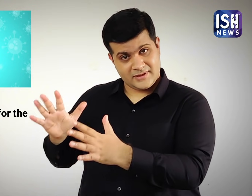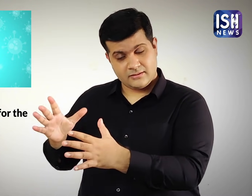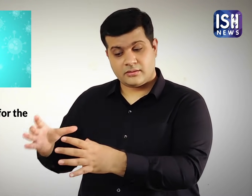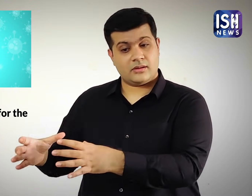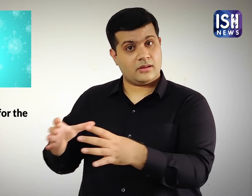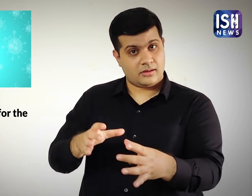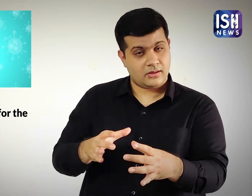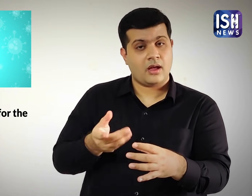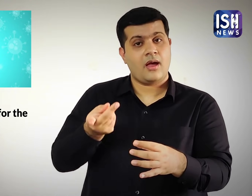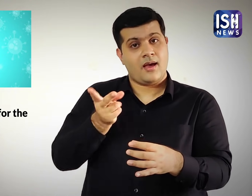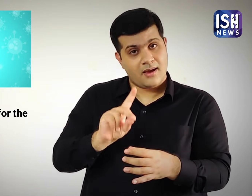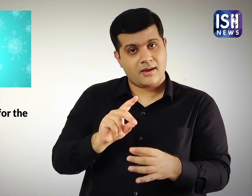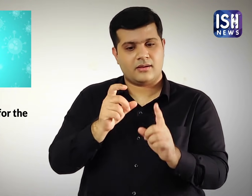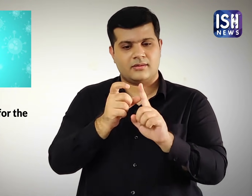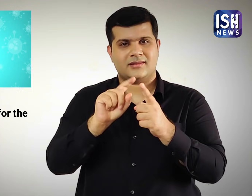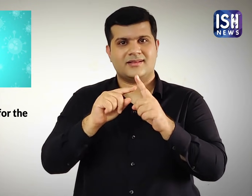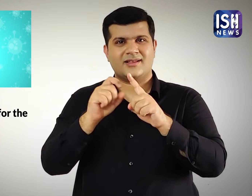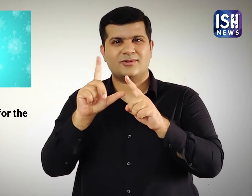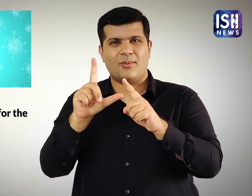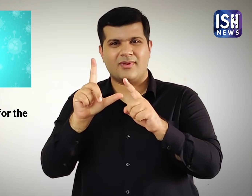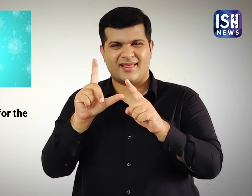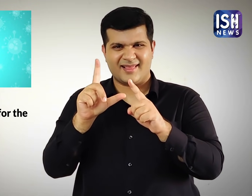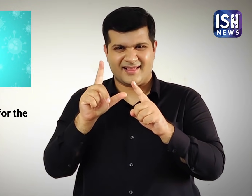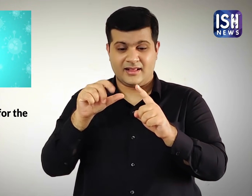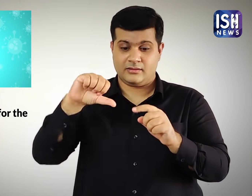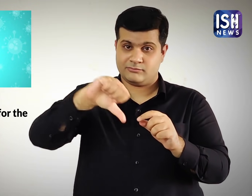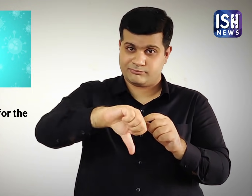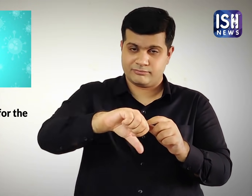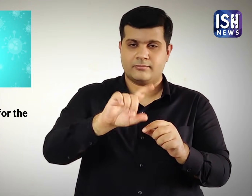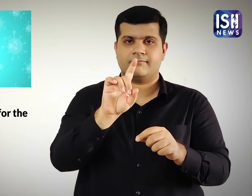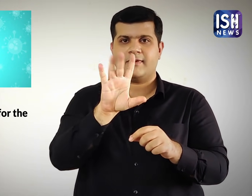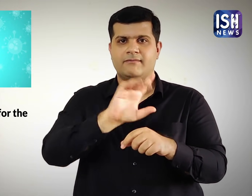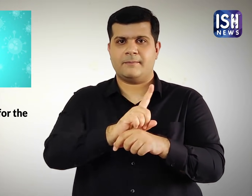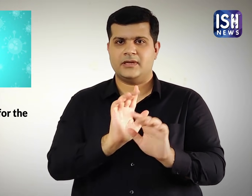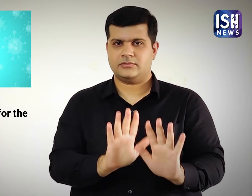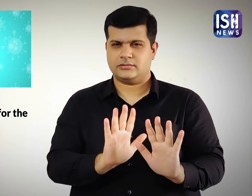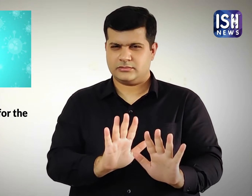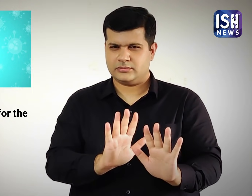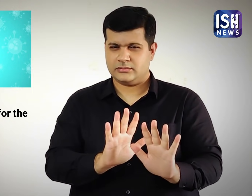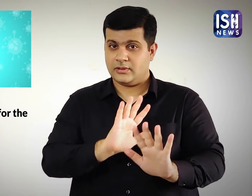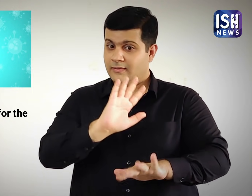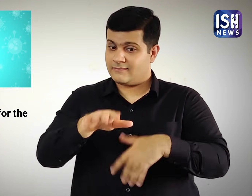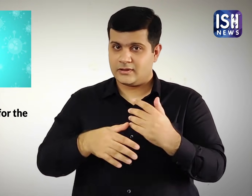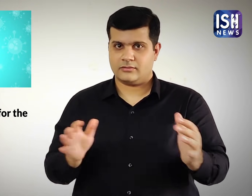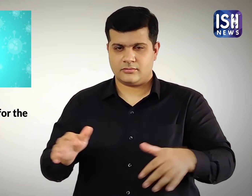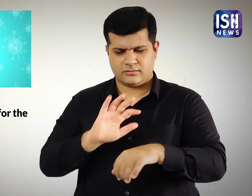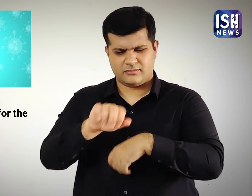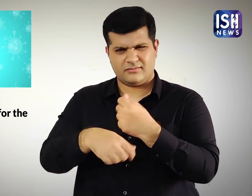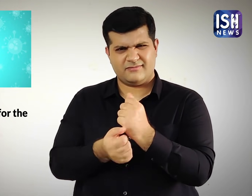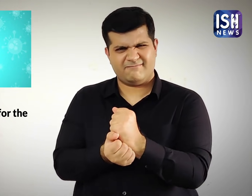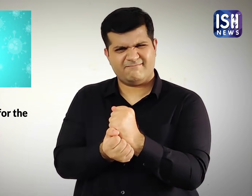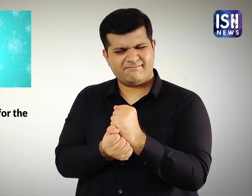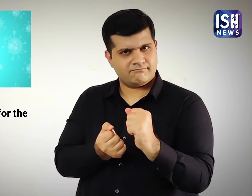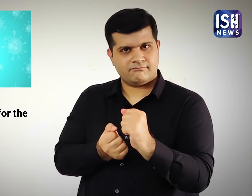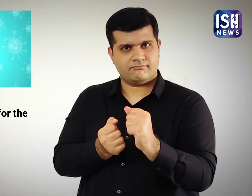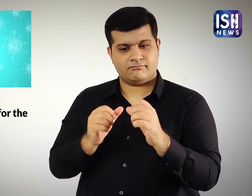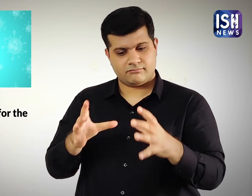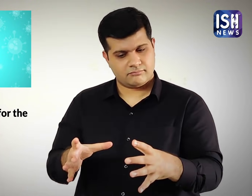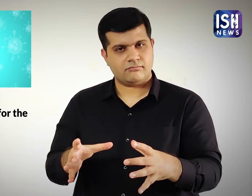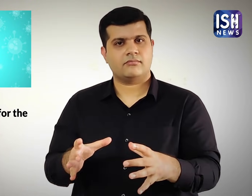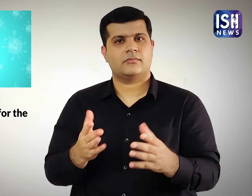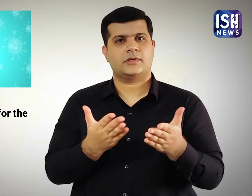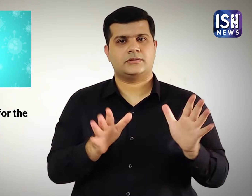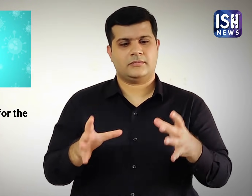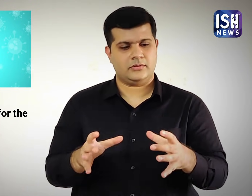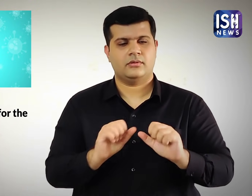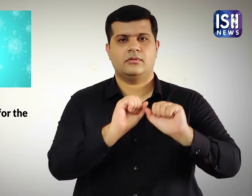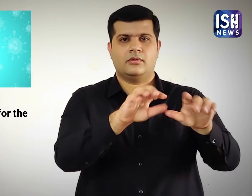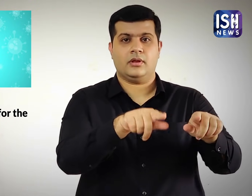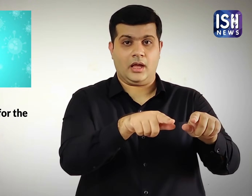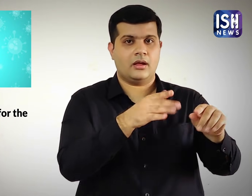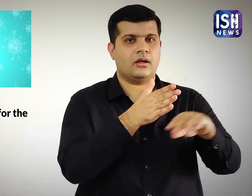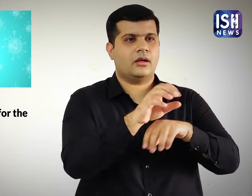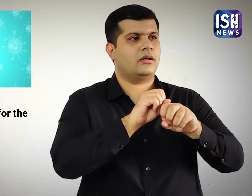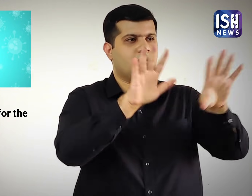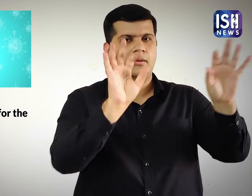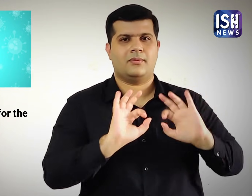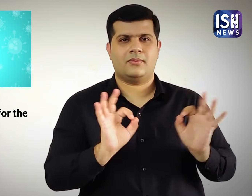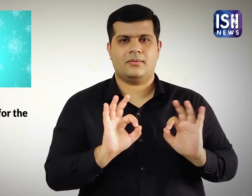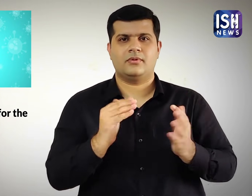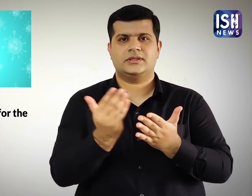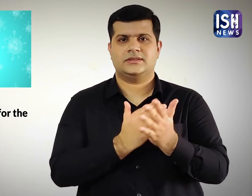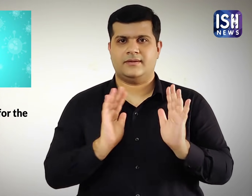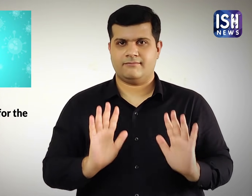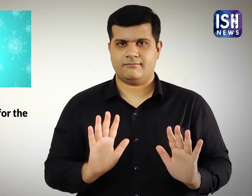and pack separately in a bag for disposal only after disinfecting it for 15 mins.